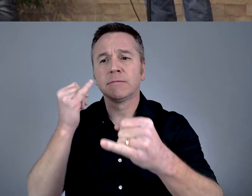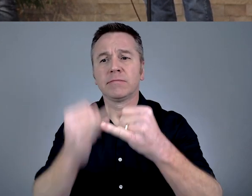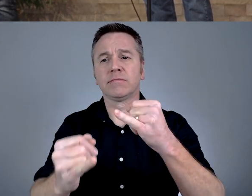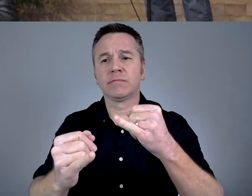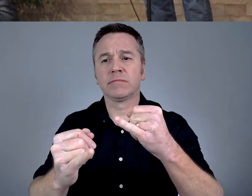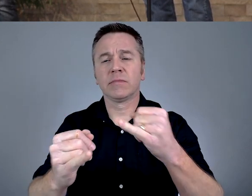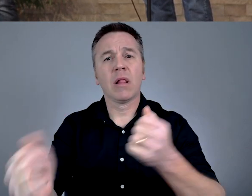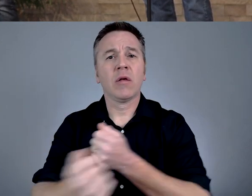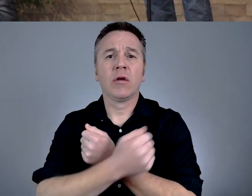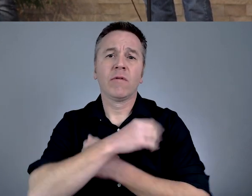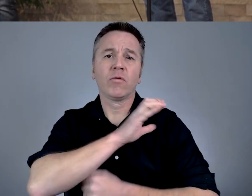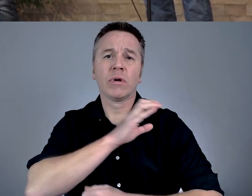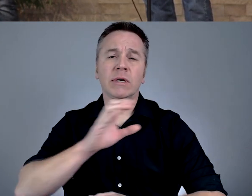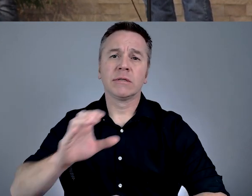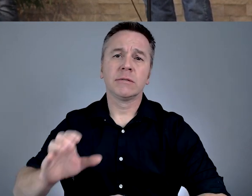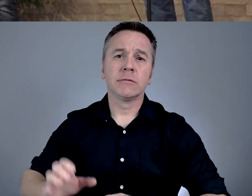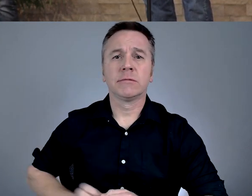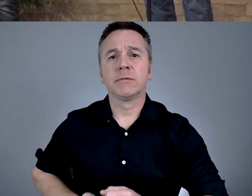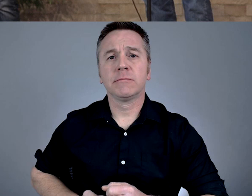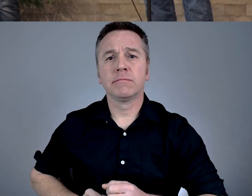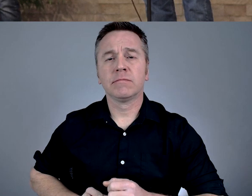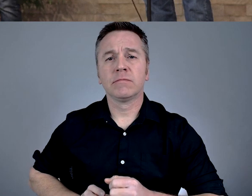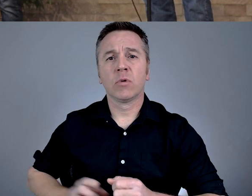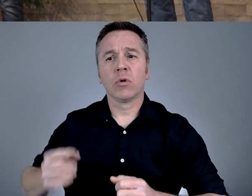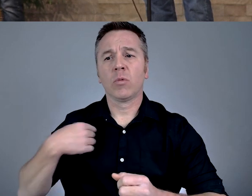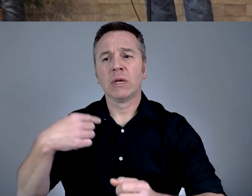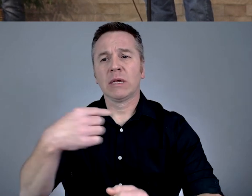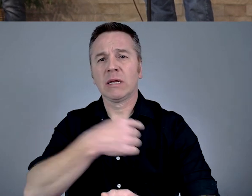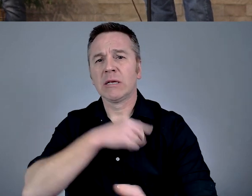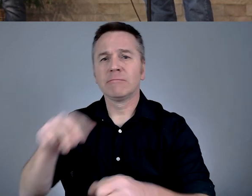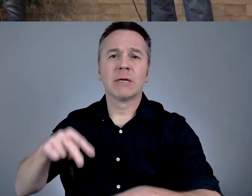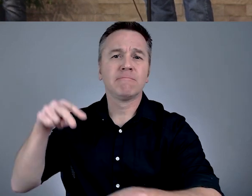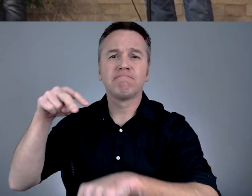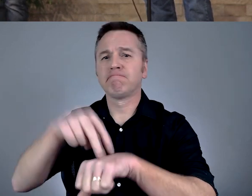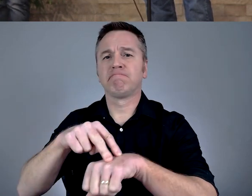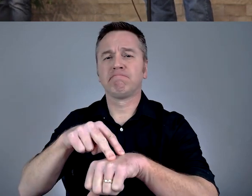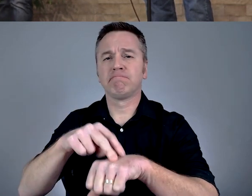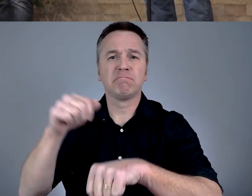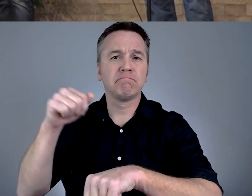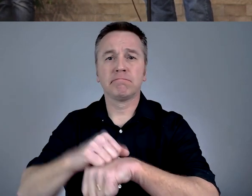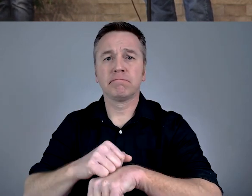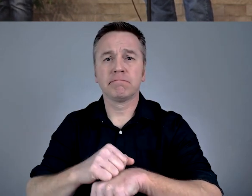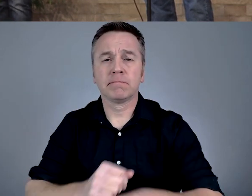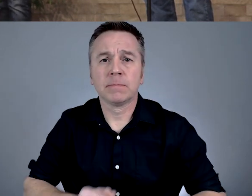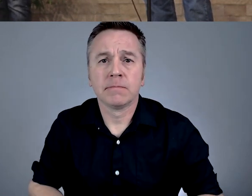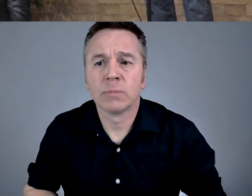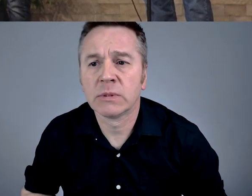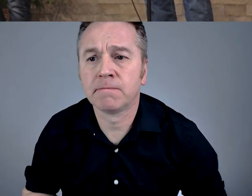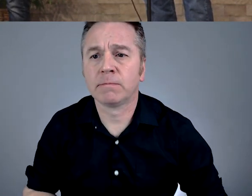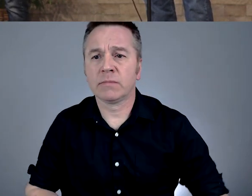The love of Christ, in which we stand.